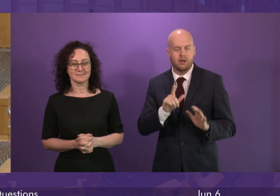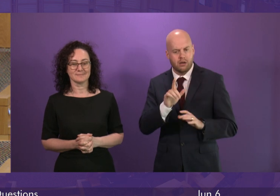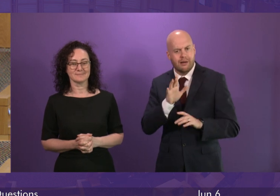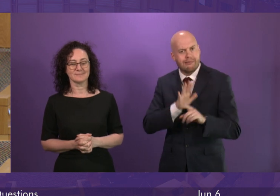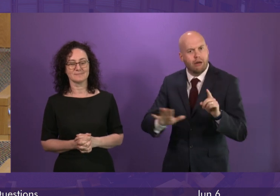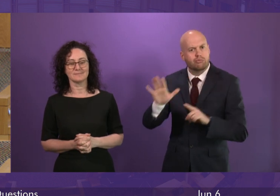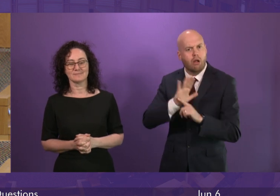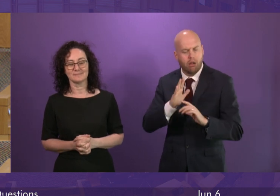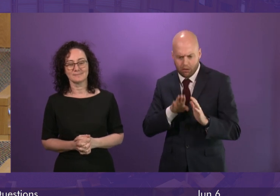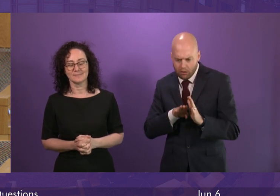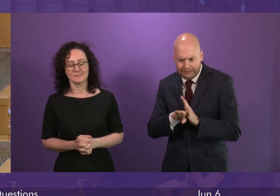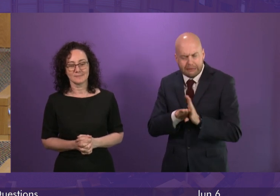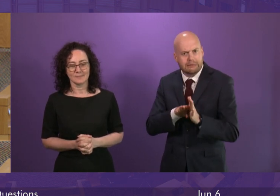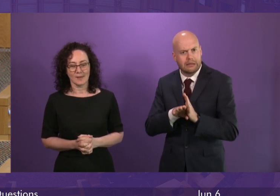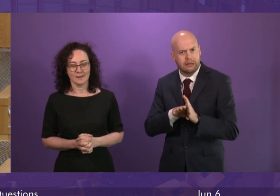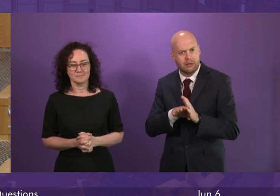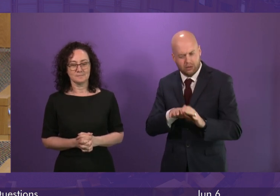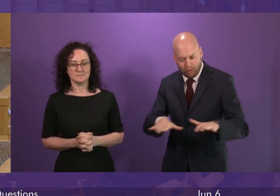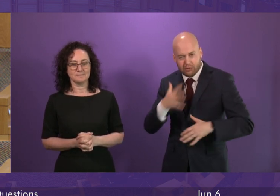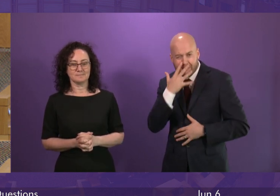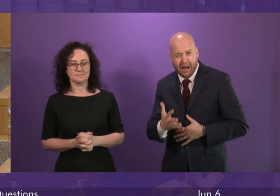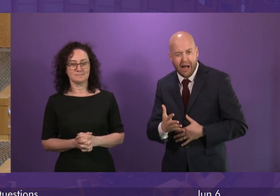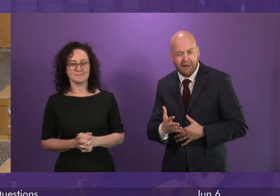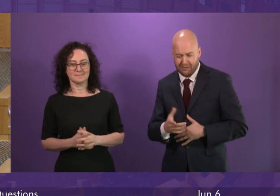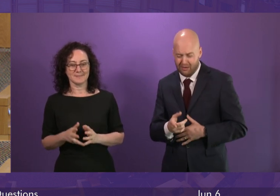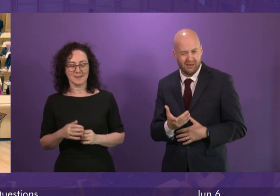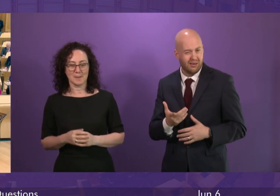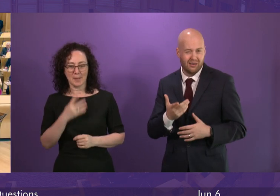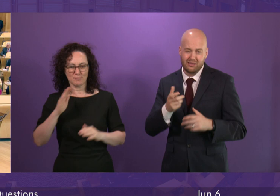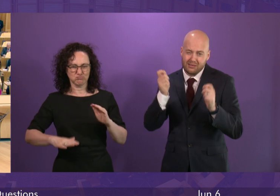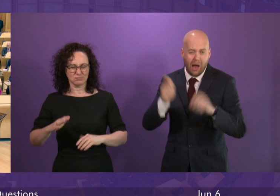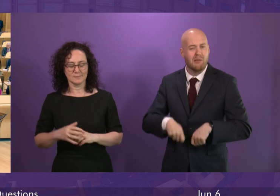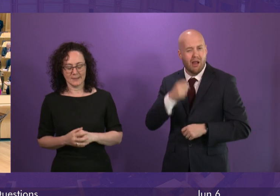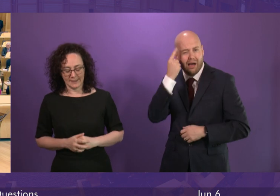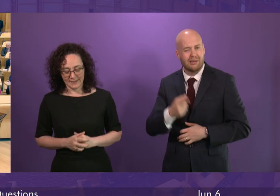Swinney’s performance as education secretary? The Deputy First Minister and Cabinet Secretary